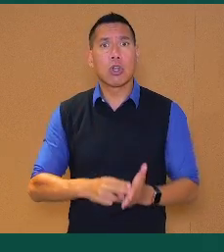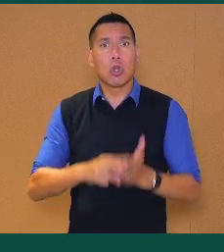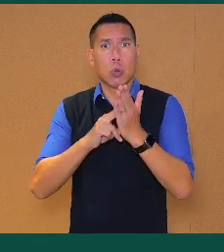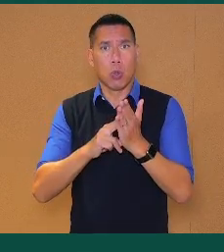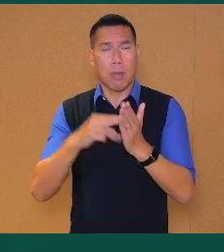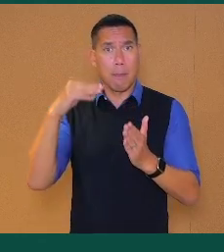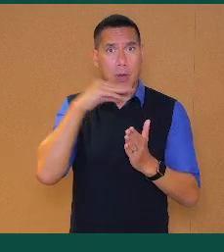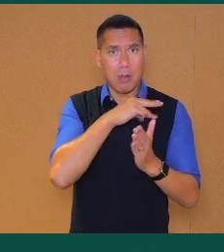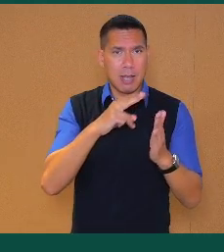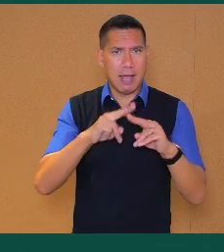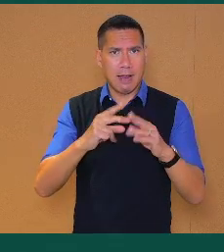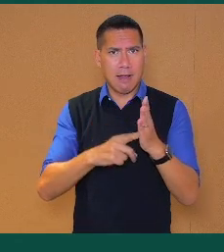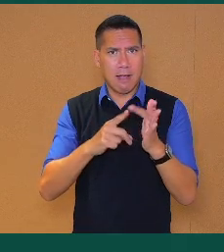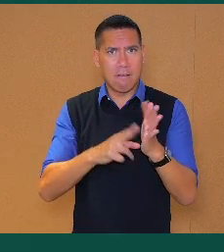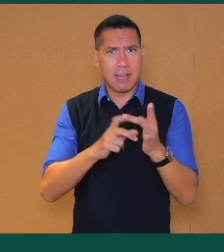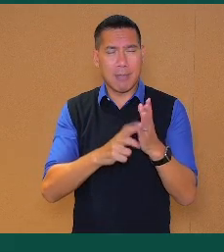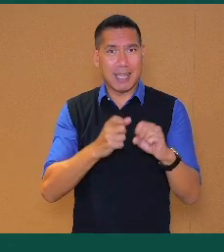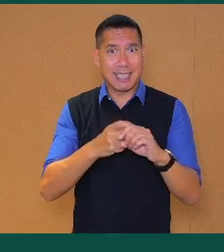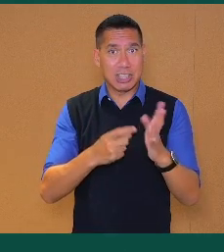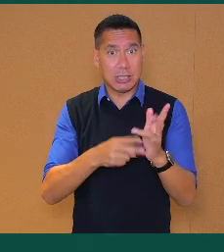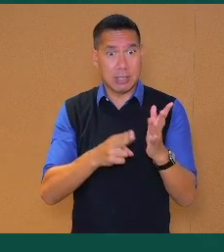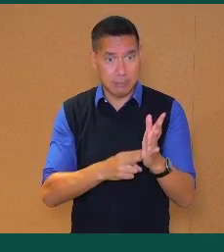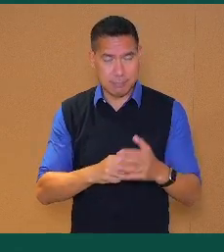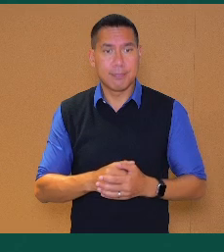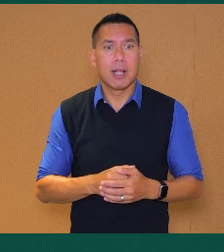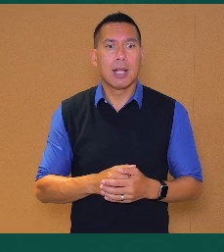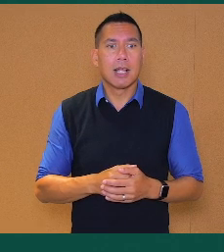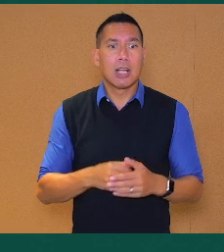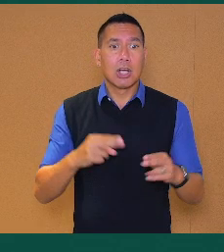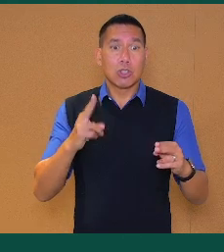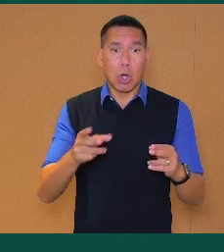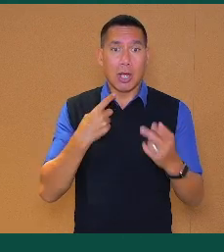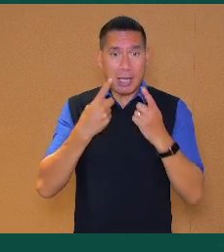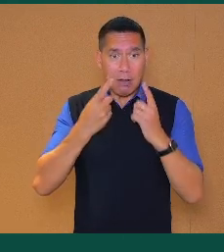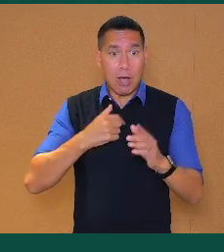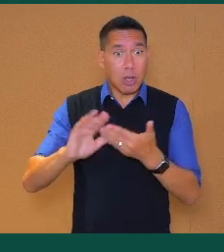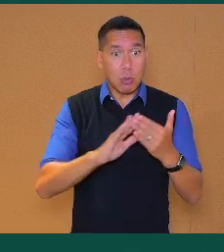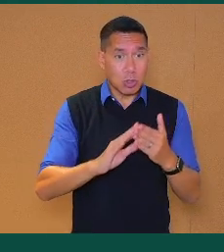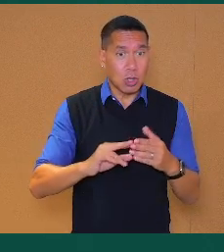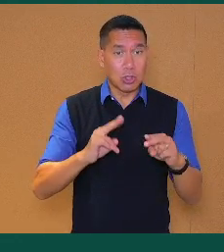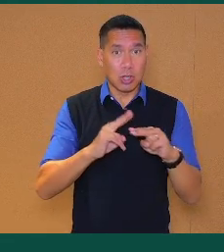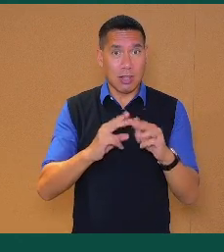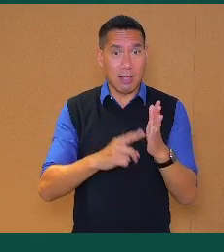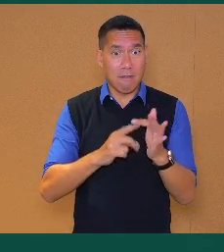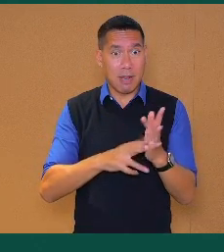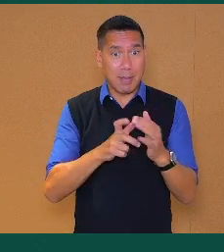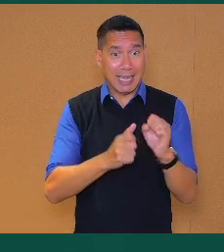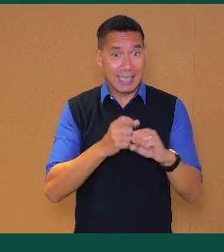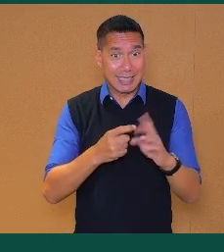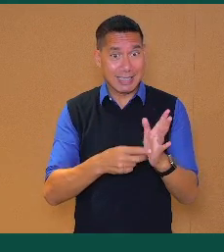our Community. Throughout the pandemic, The